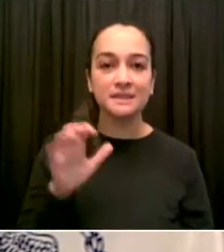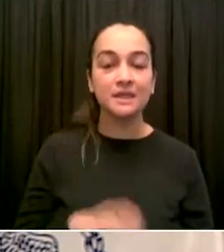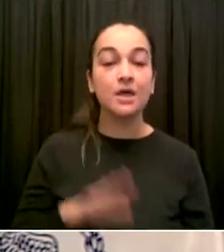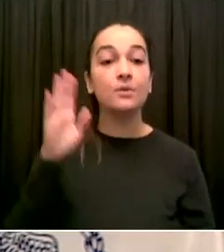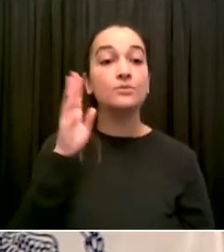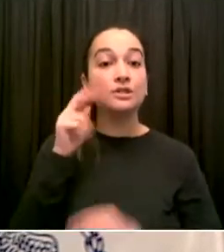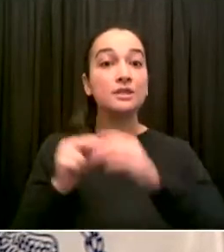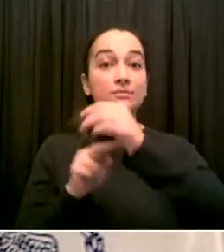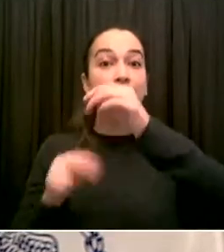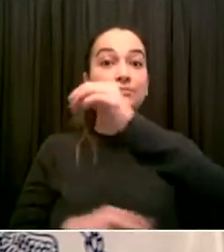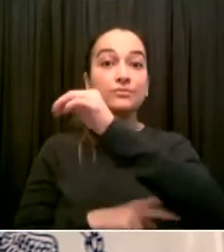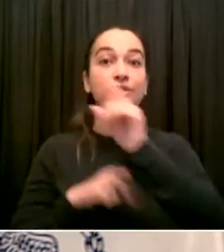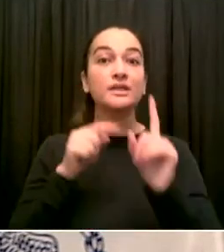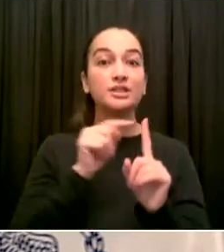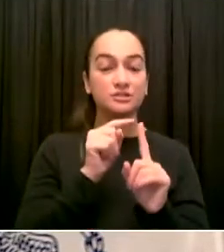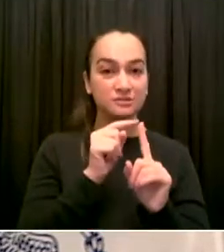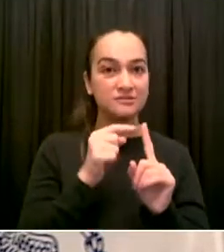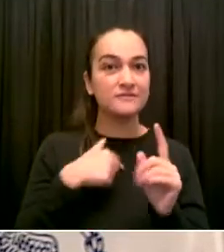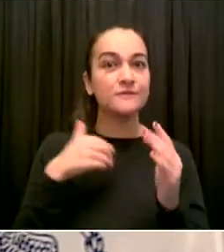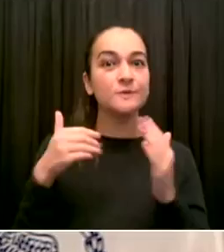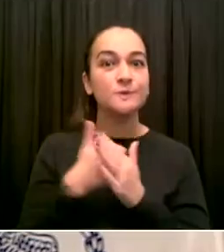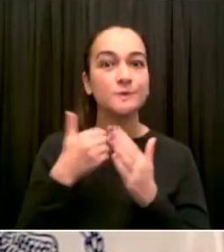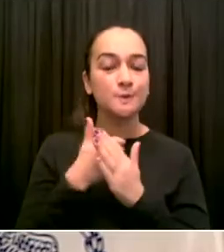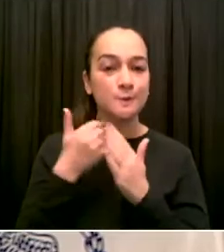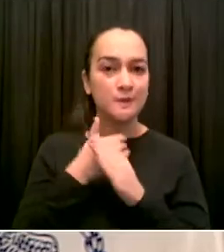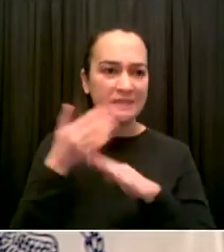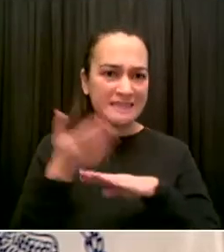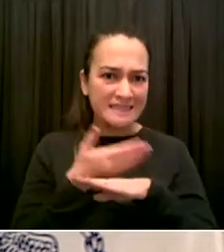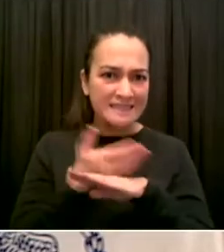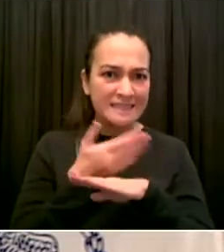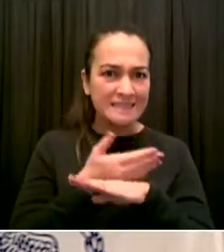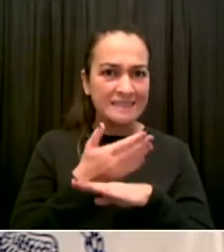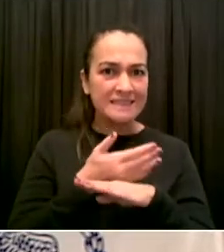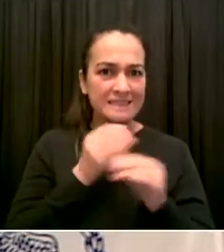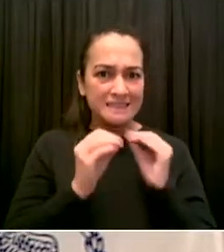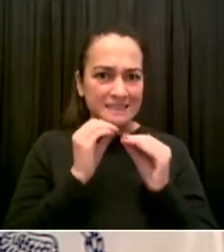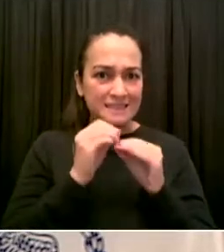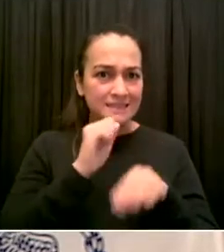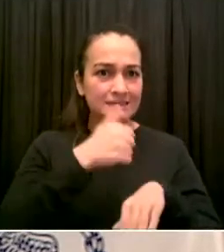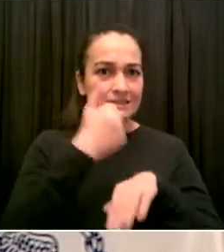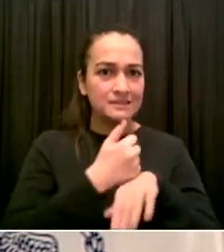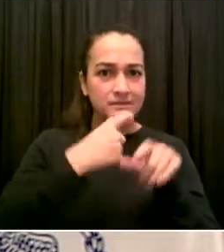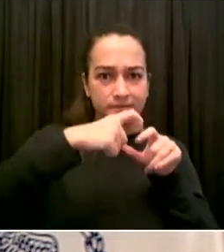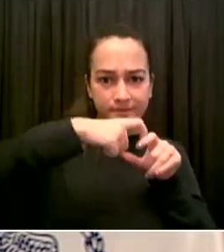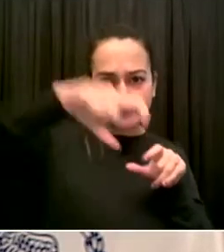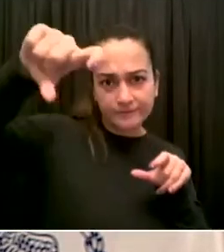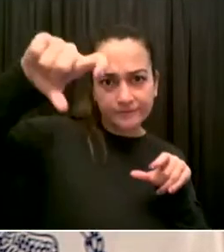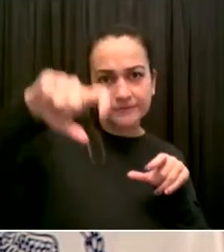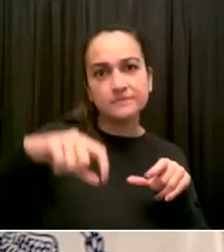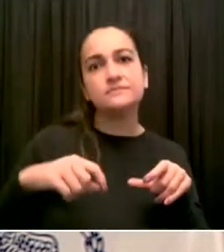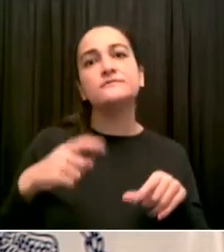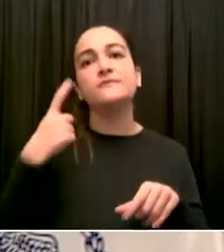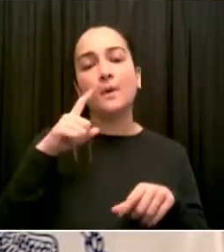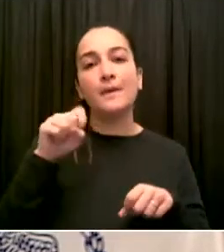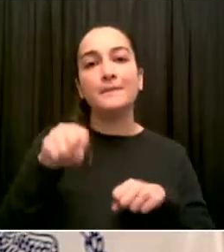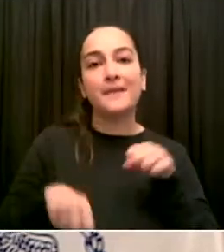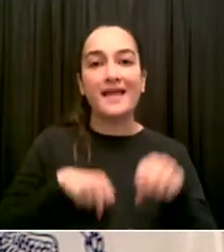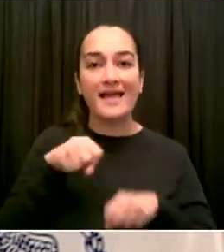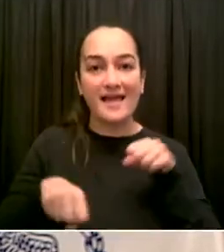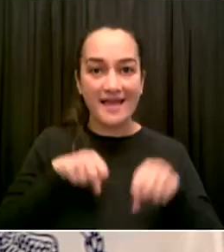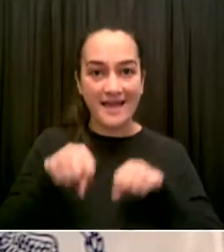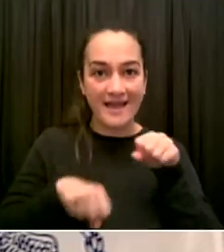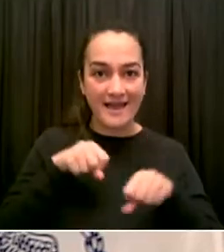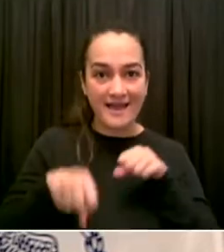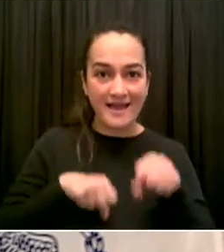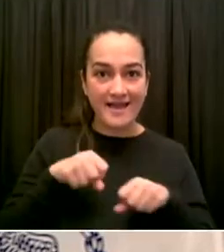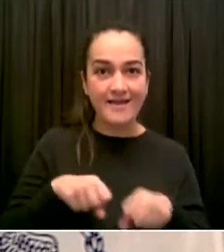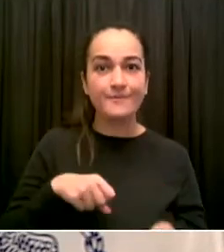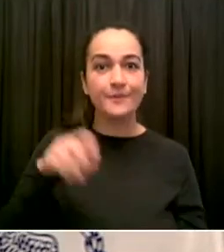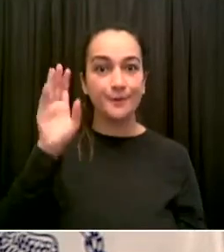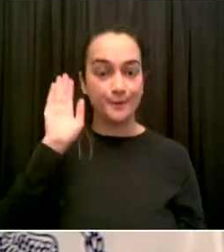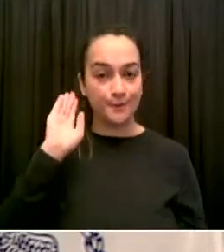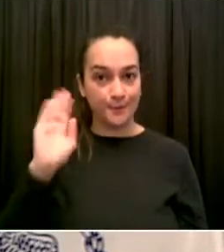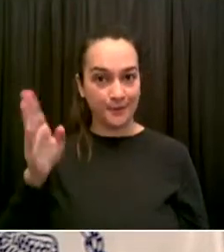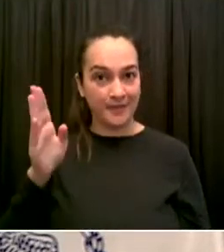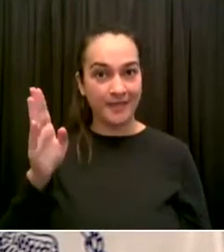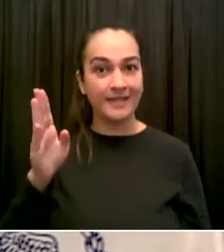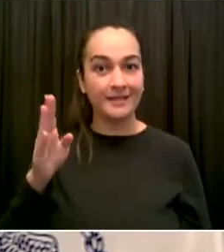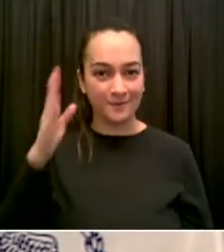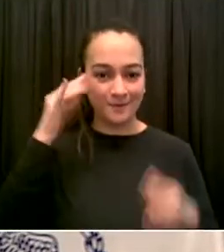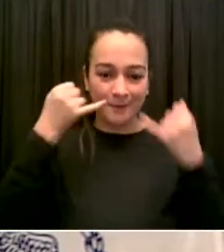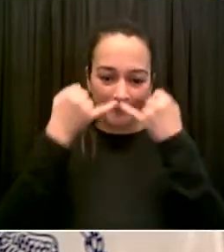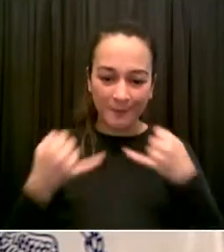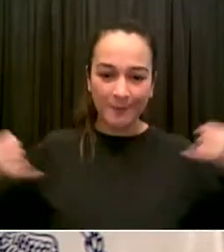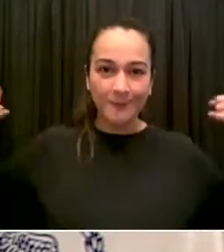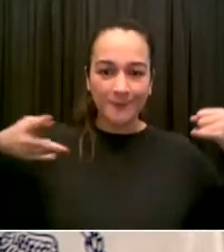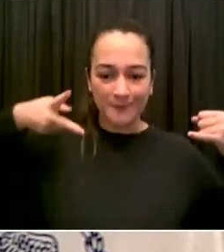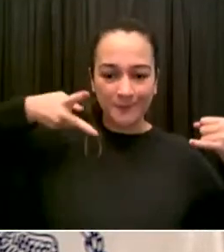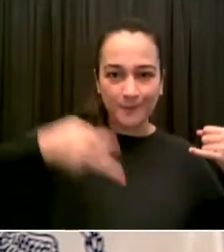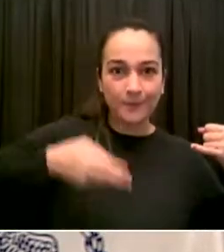THEY REALLY WANT WORKING.